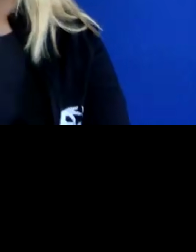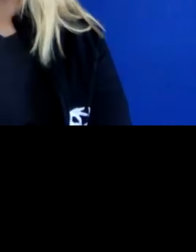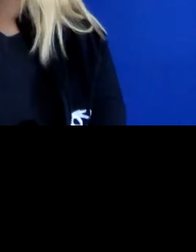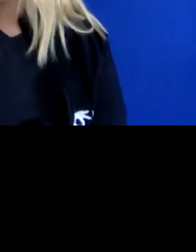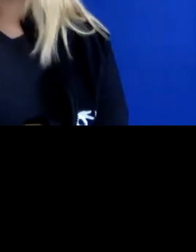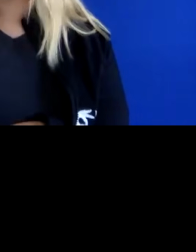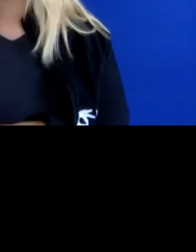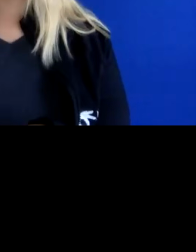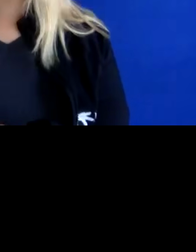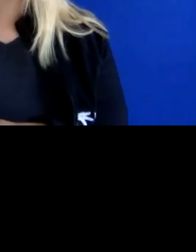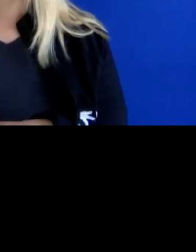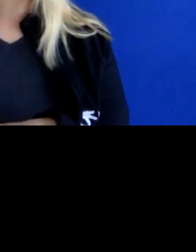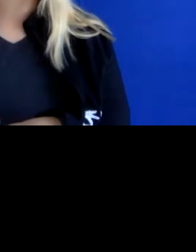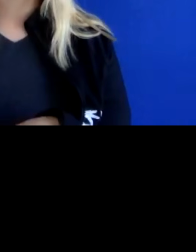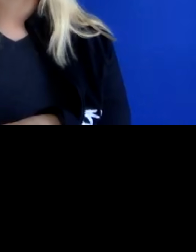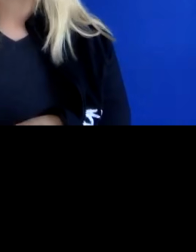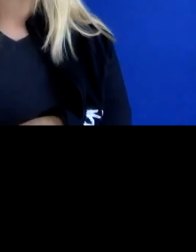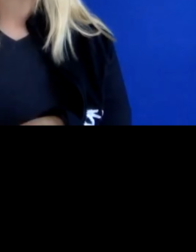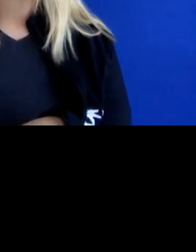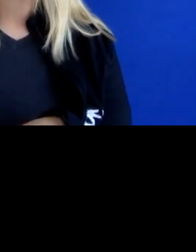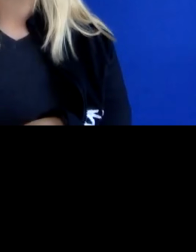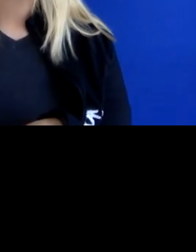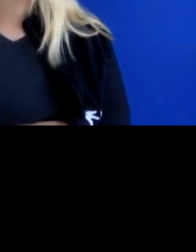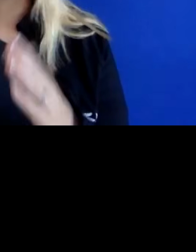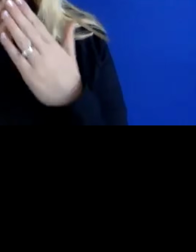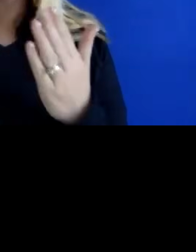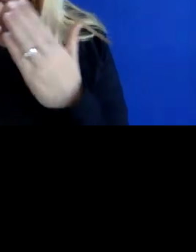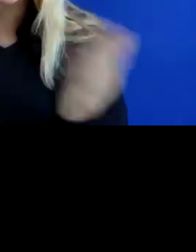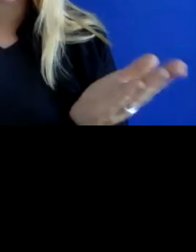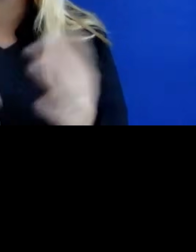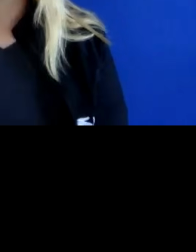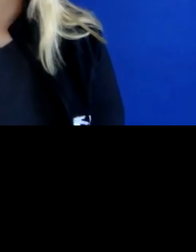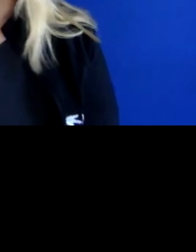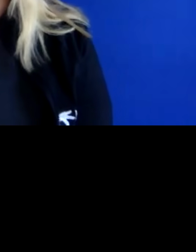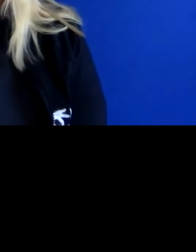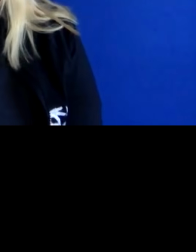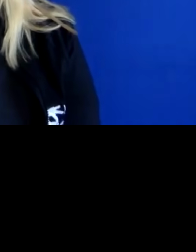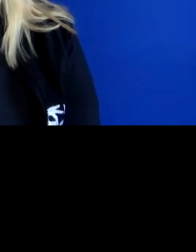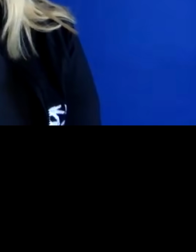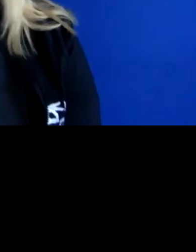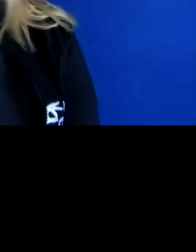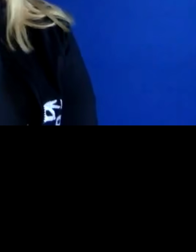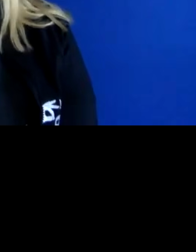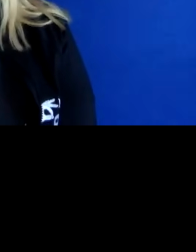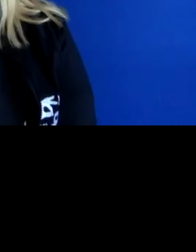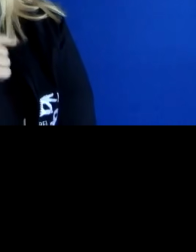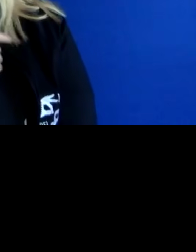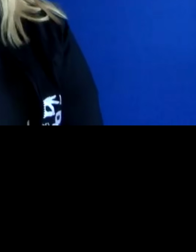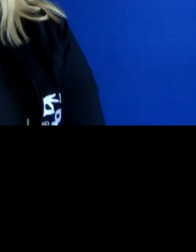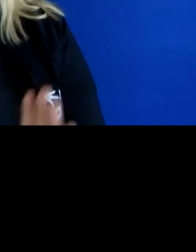And, Daniel, thank you for the compliments. Yeah, I will say one thing that we noticed when we were doing ours --